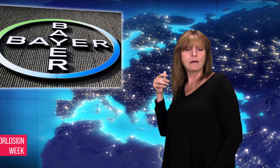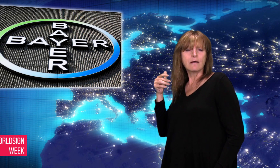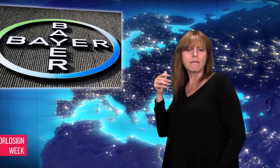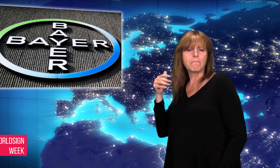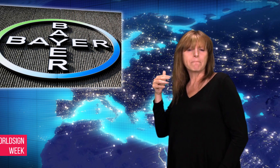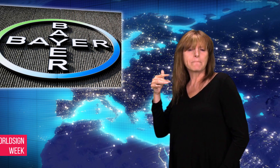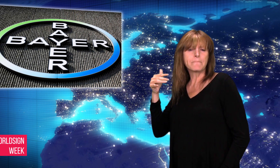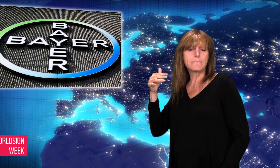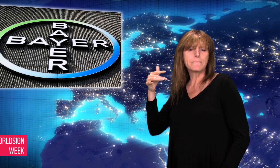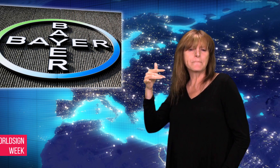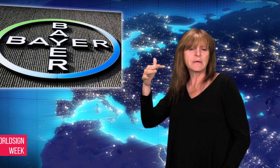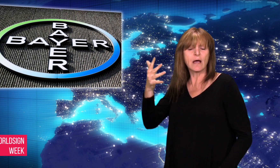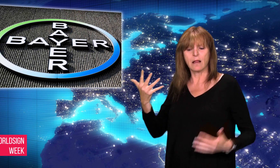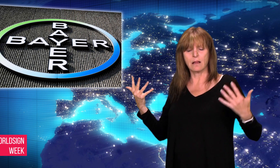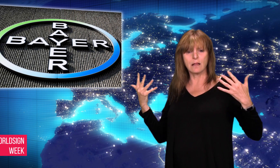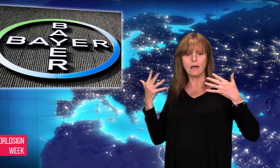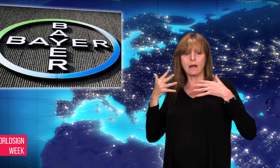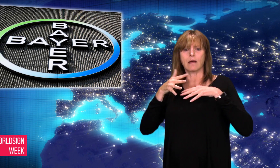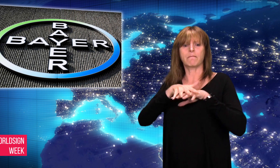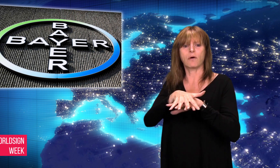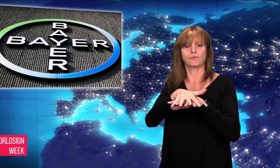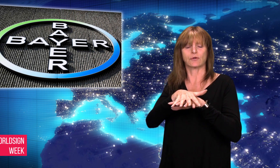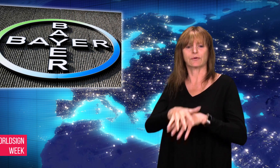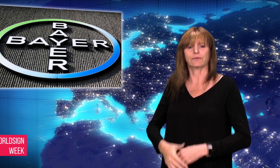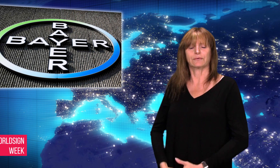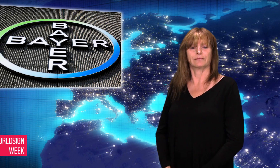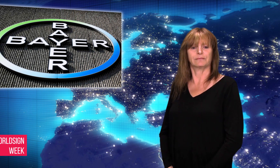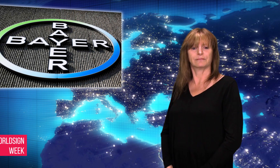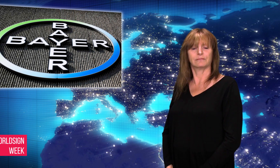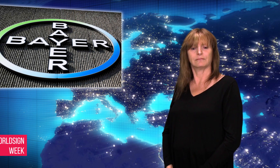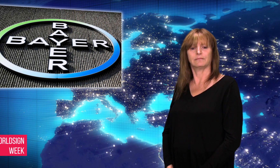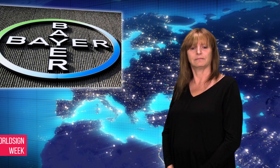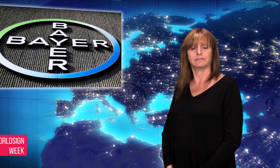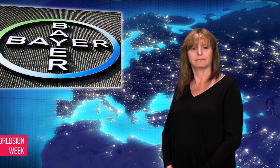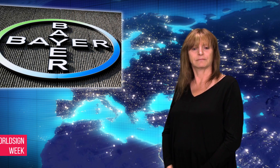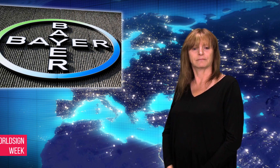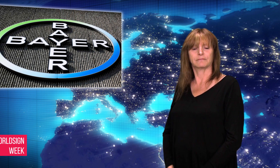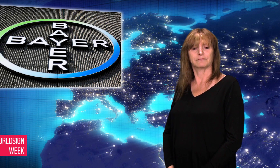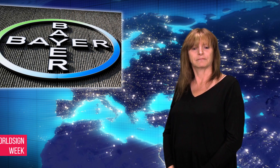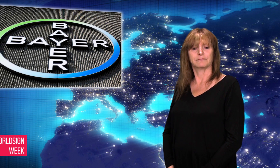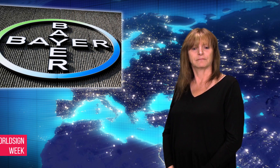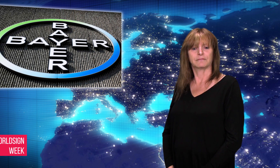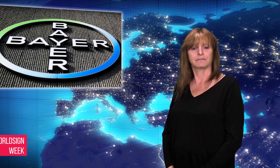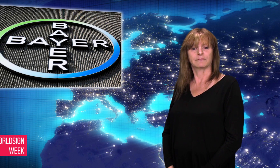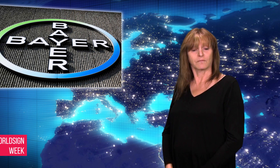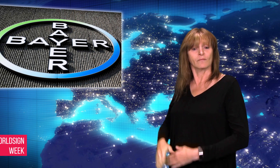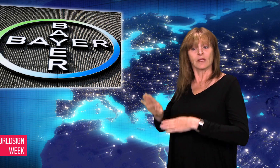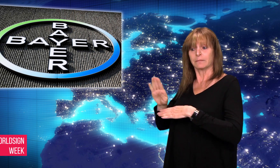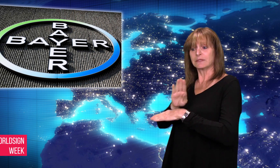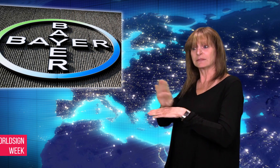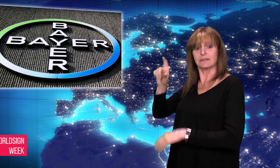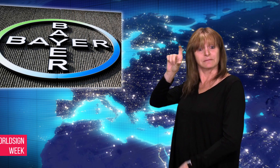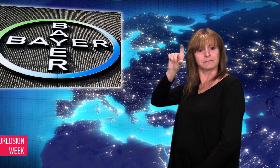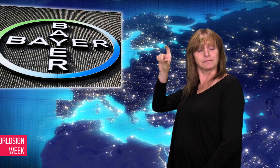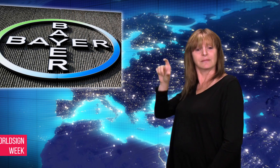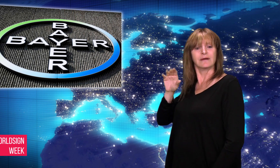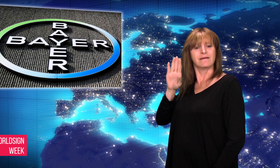Bayer, a German multinational, pharmaceutical and chemicals company,